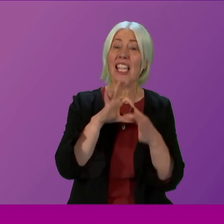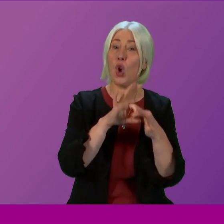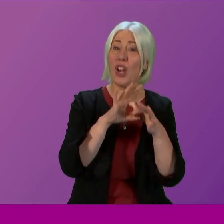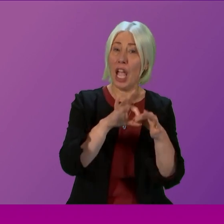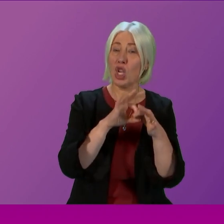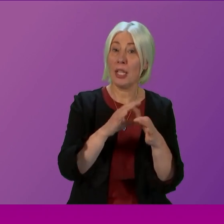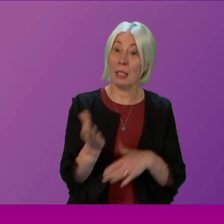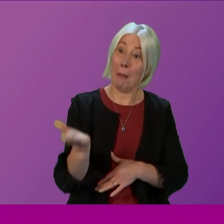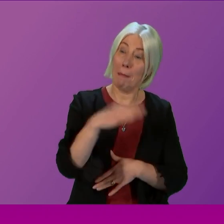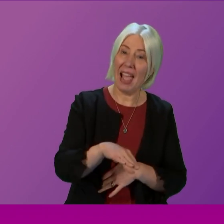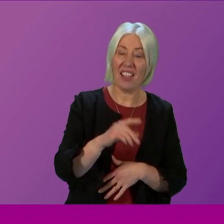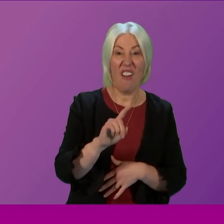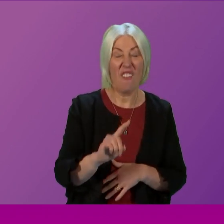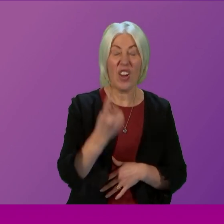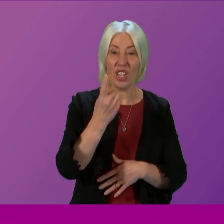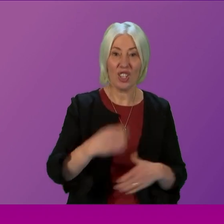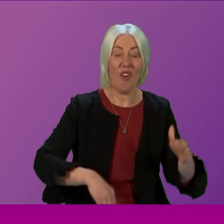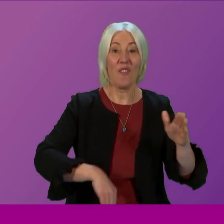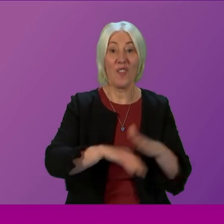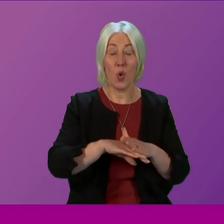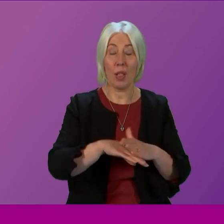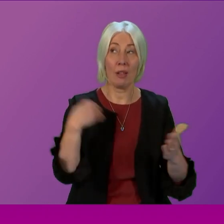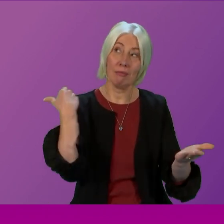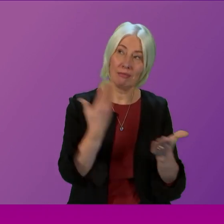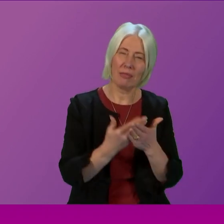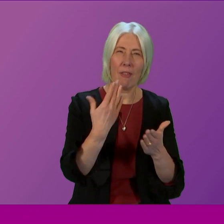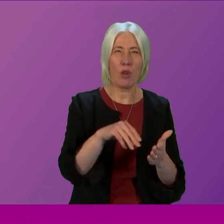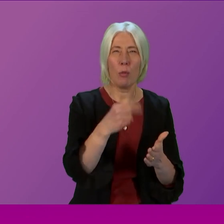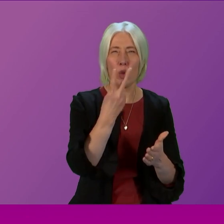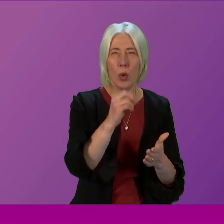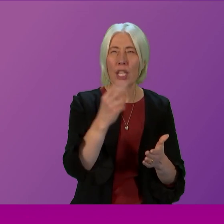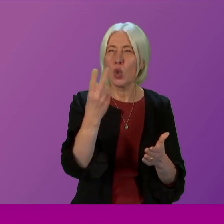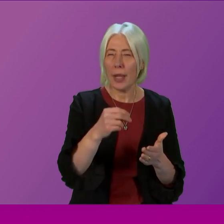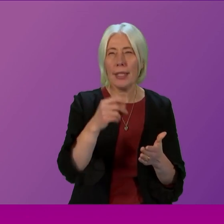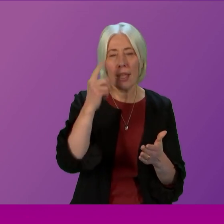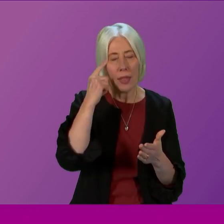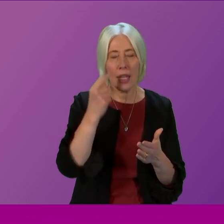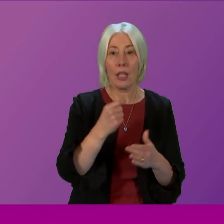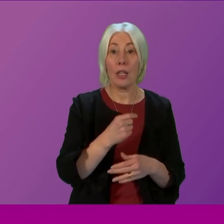back for its first full live run since 2020, and is showcasing 2,100 musicians